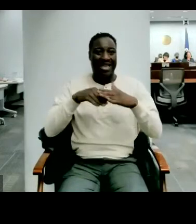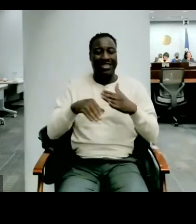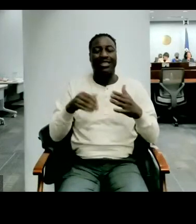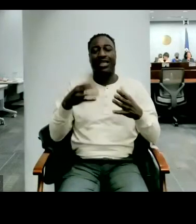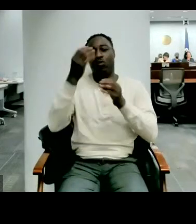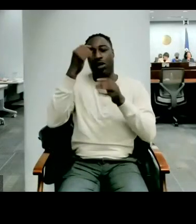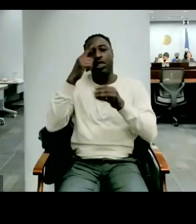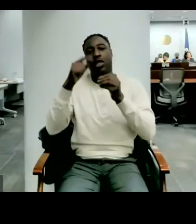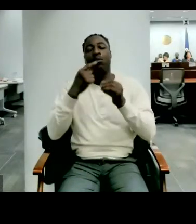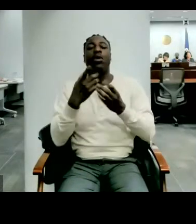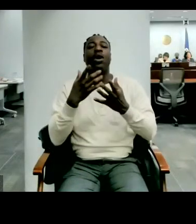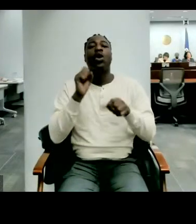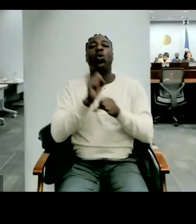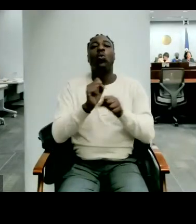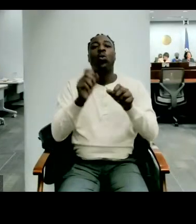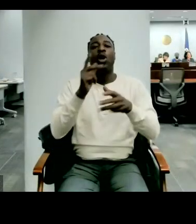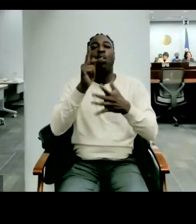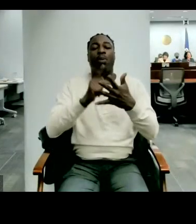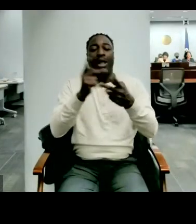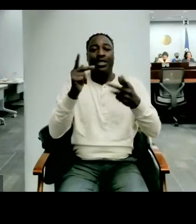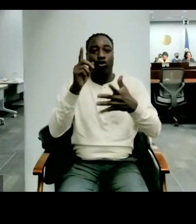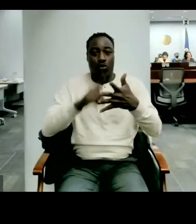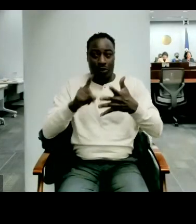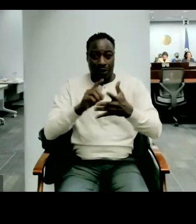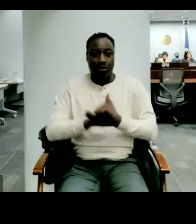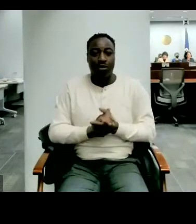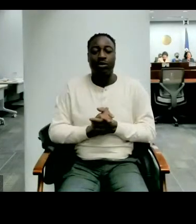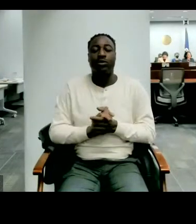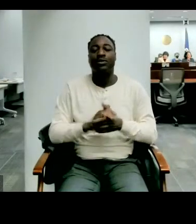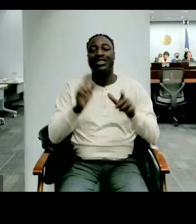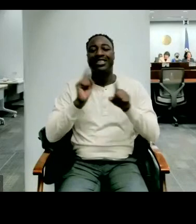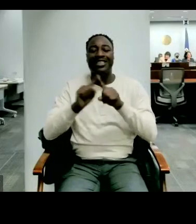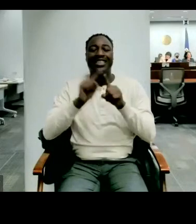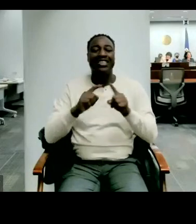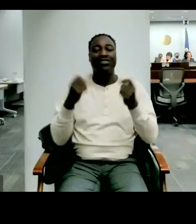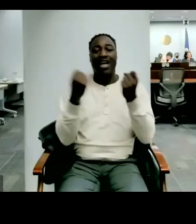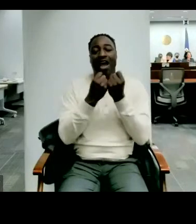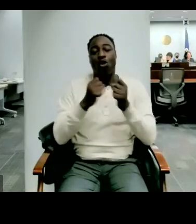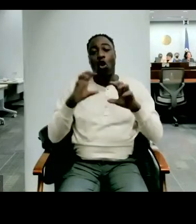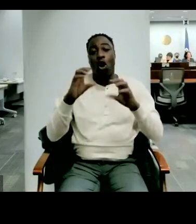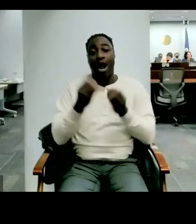Representatives in various legal services and advocacy organizations that serve hard